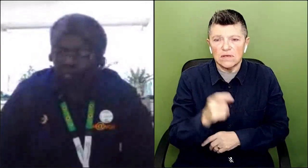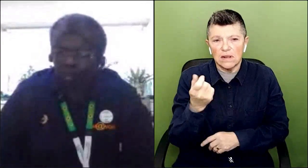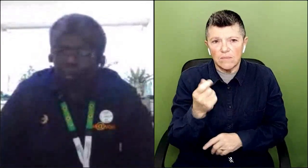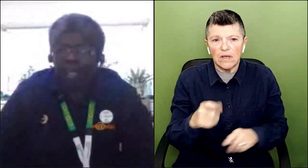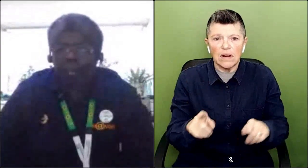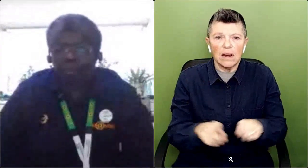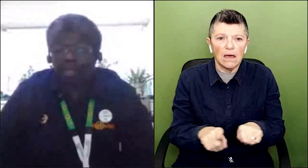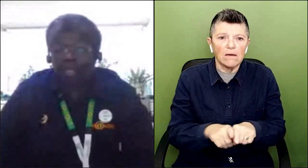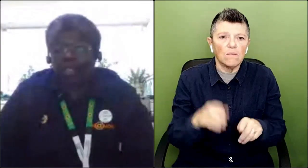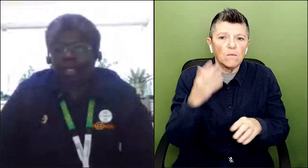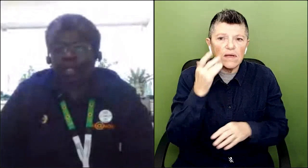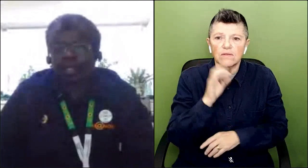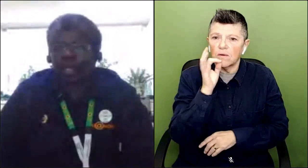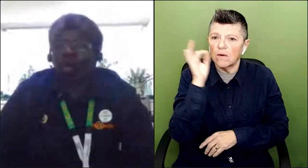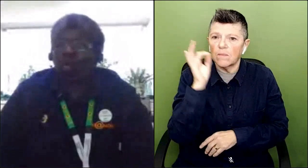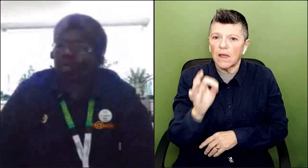apply for PIP and things like that.